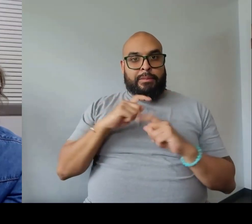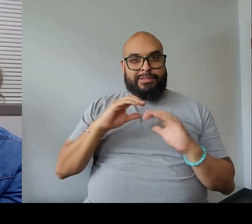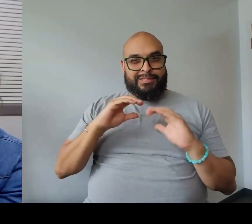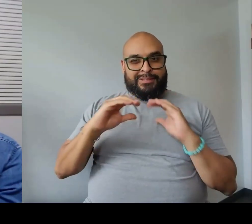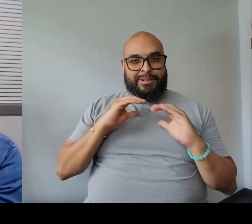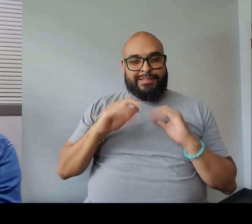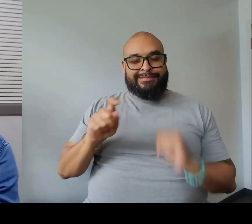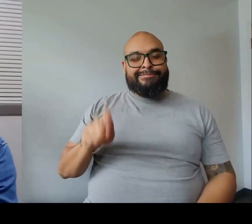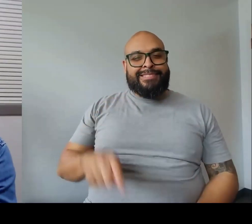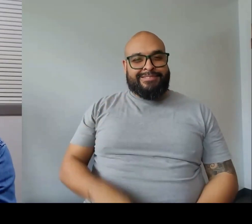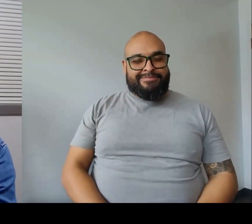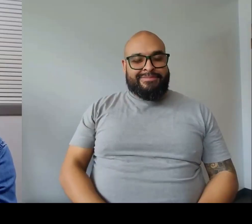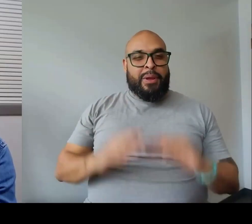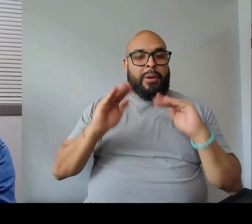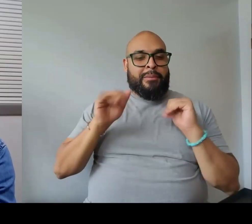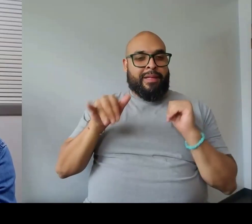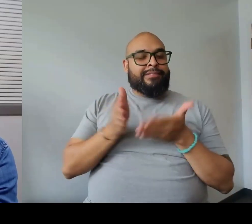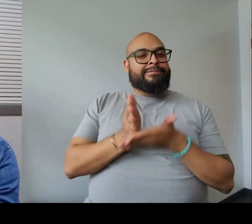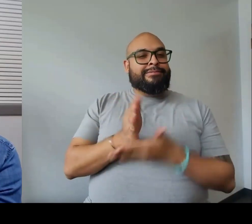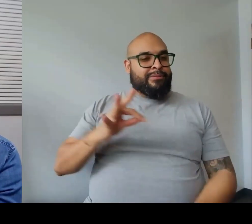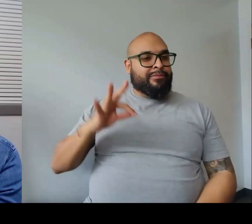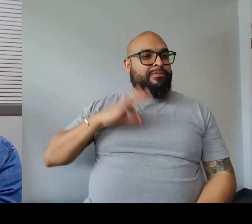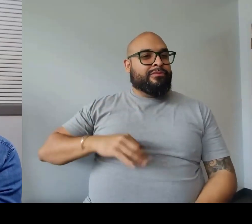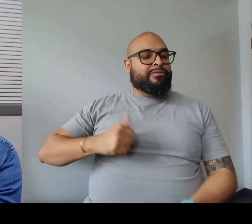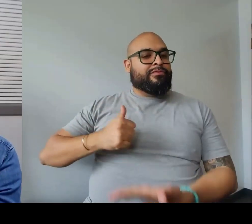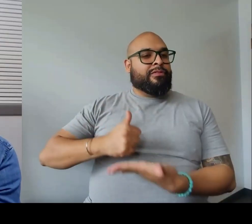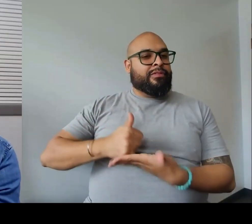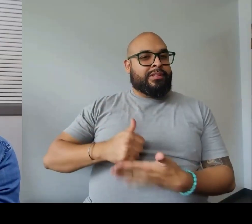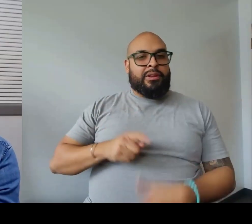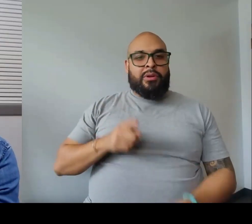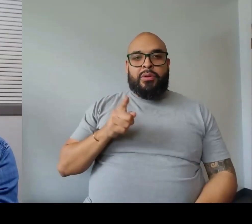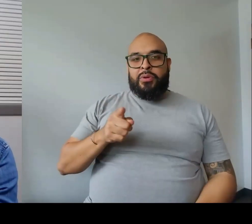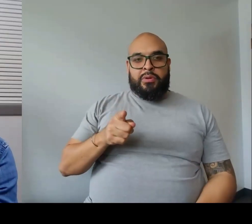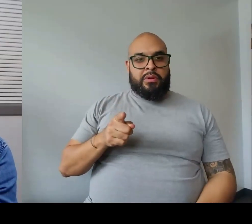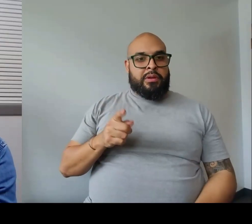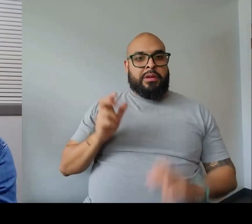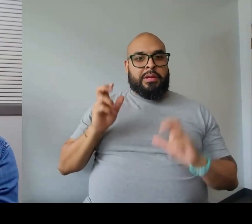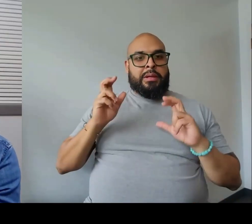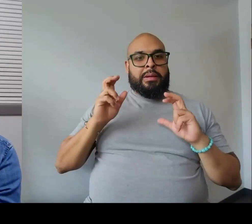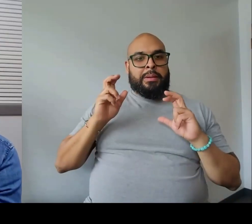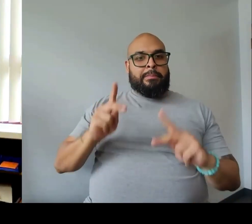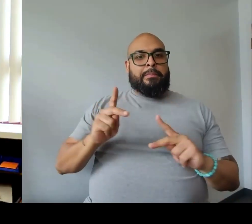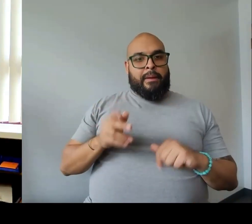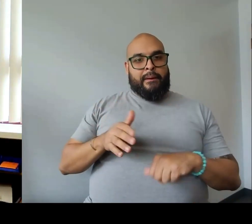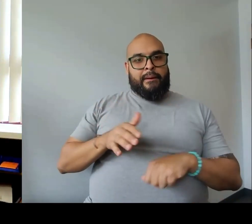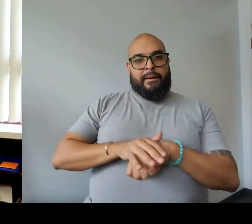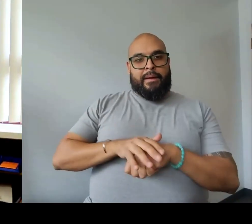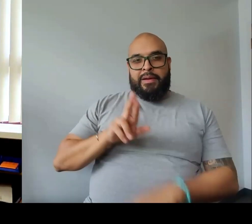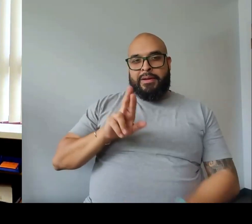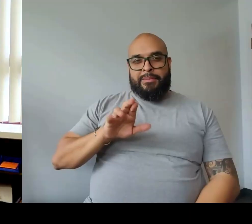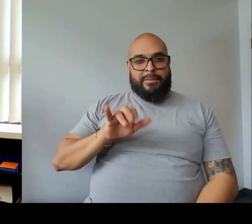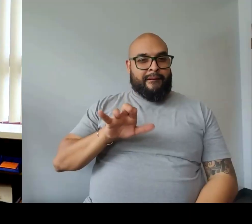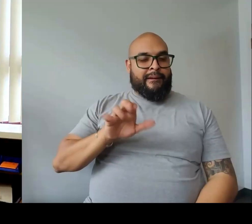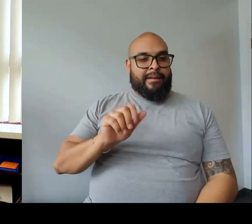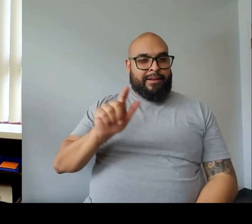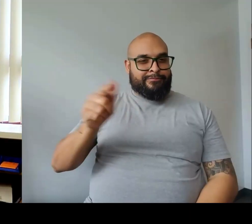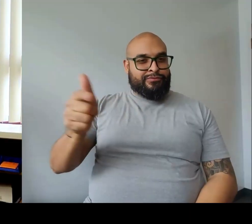So I hope that's helpful. And you're back on, Rebecka. Beautiful, Megan. Thank you so much.